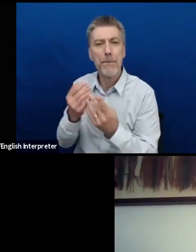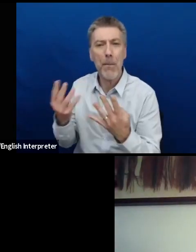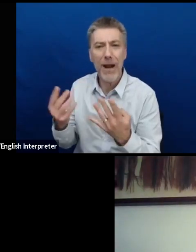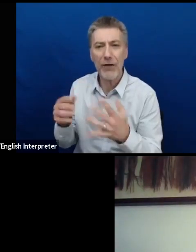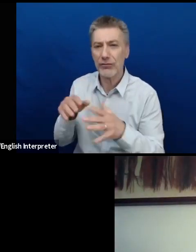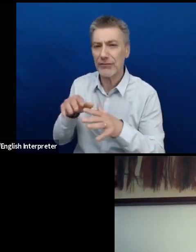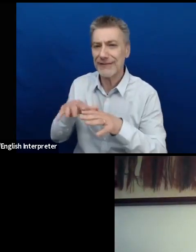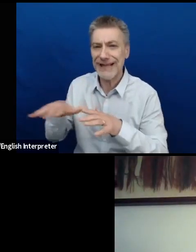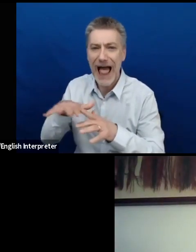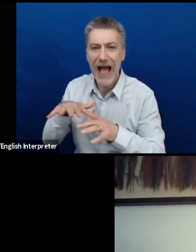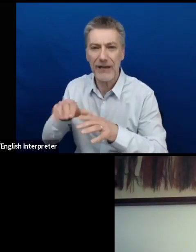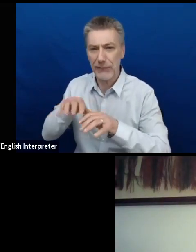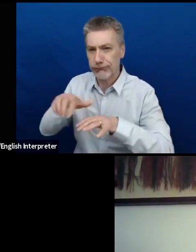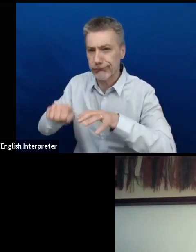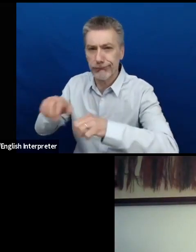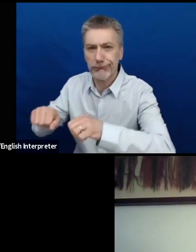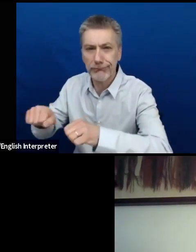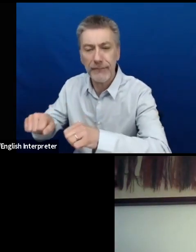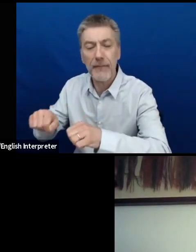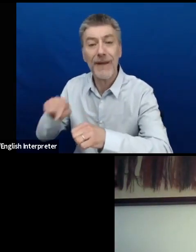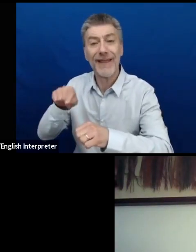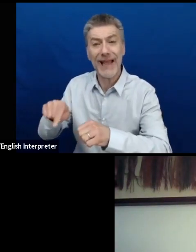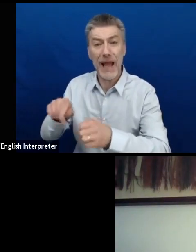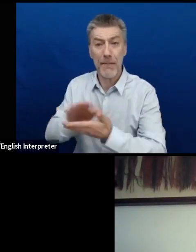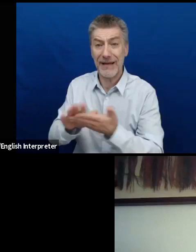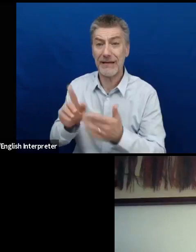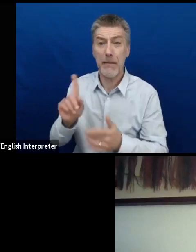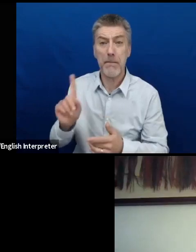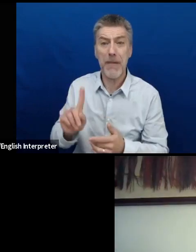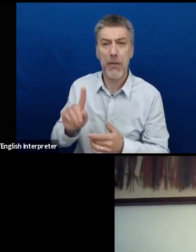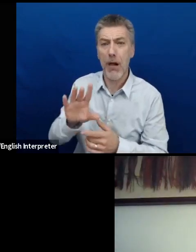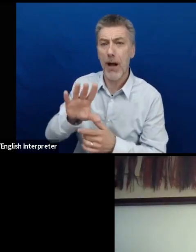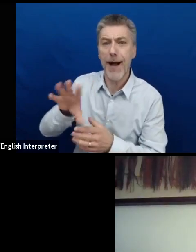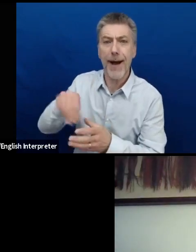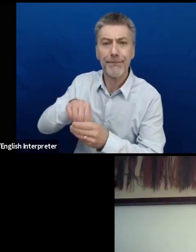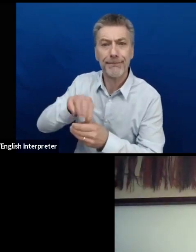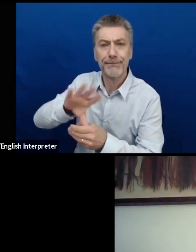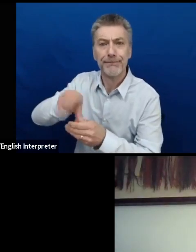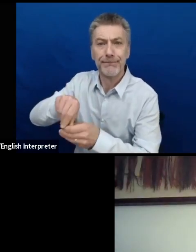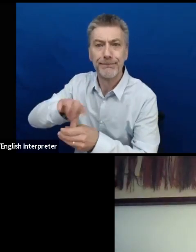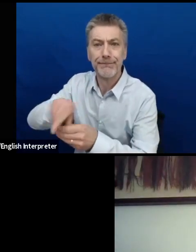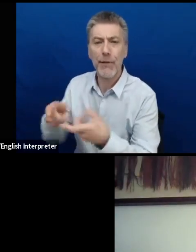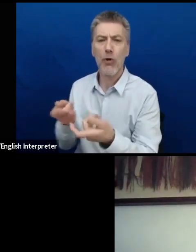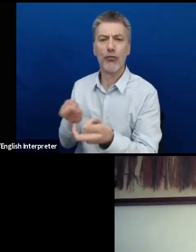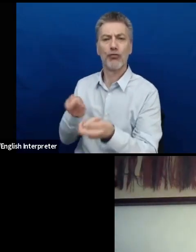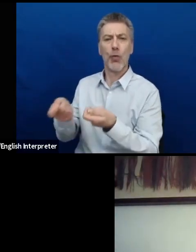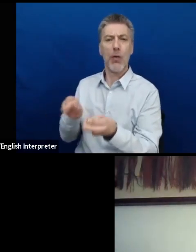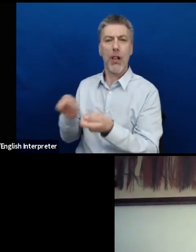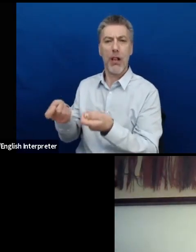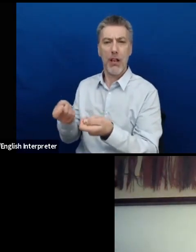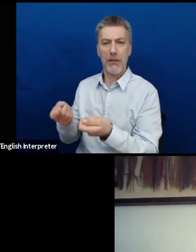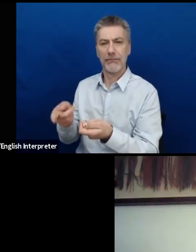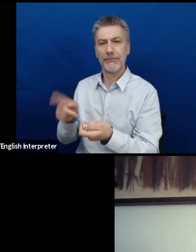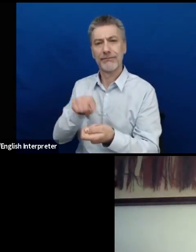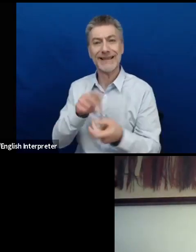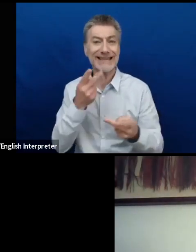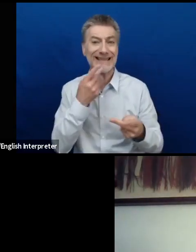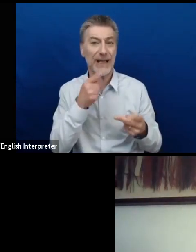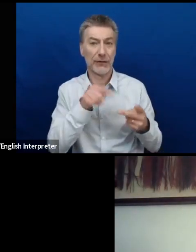just predecessor of Russian empire. remembered